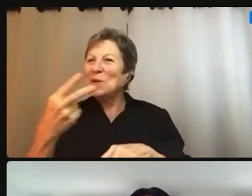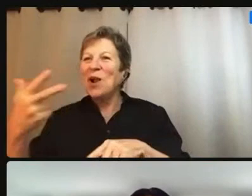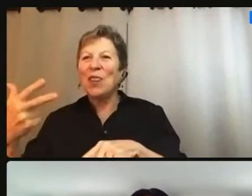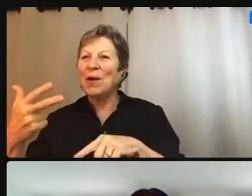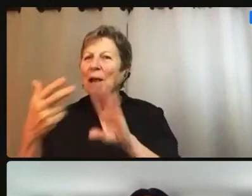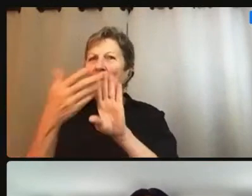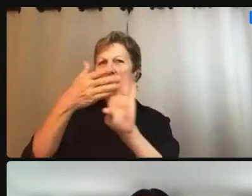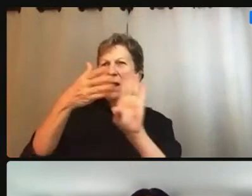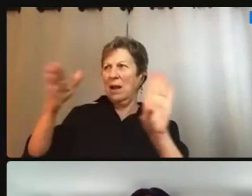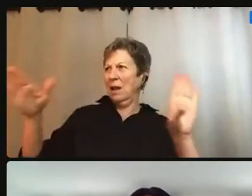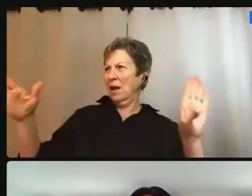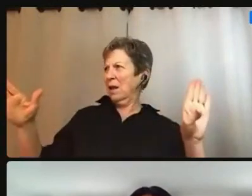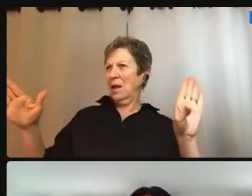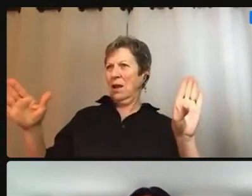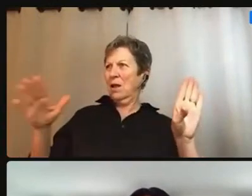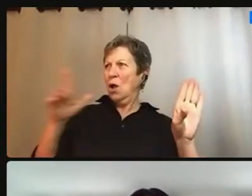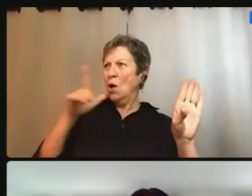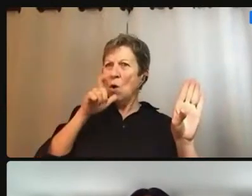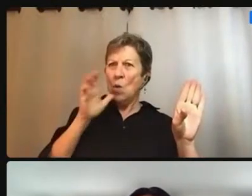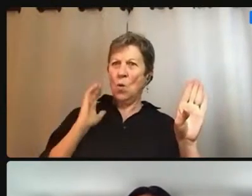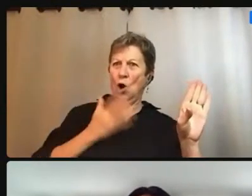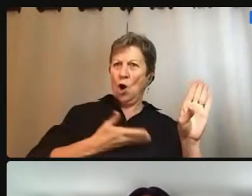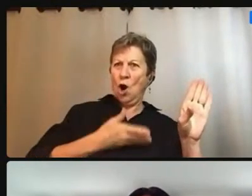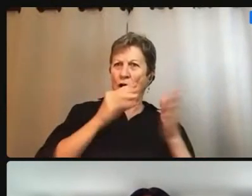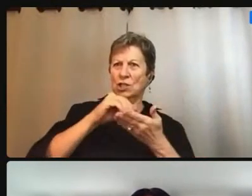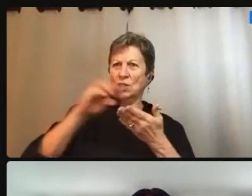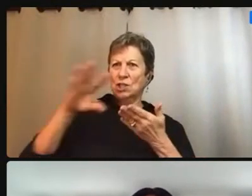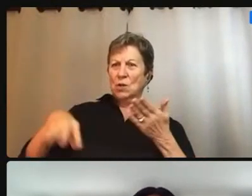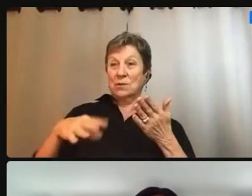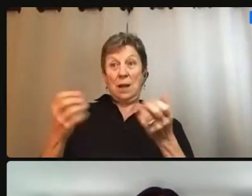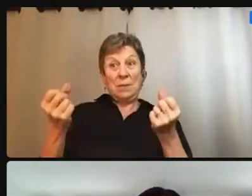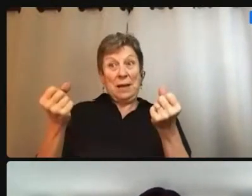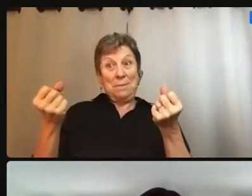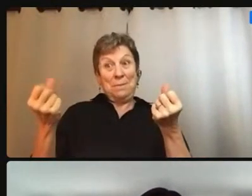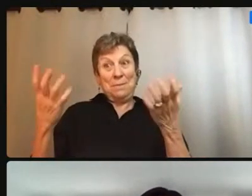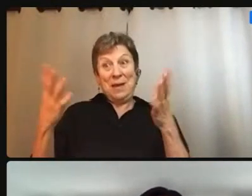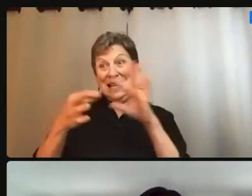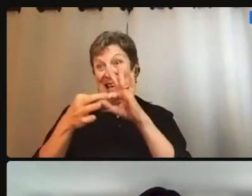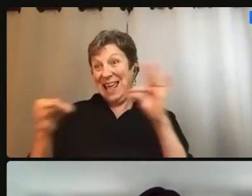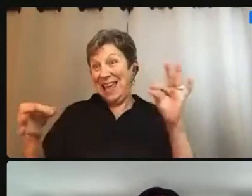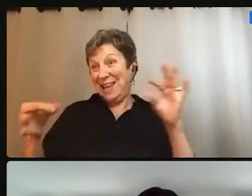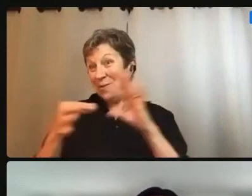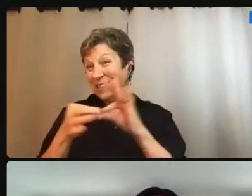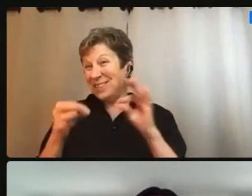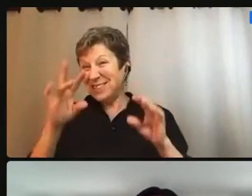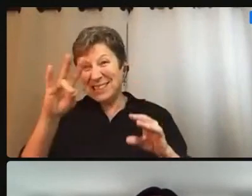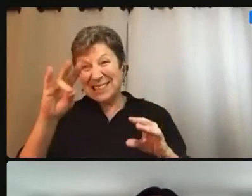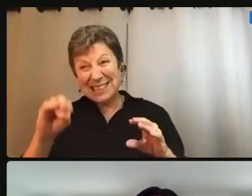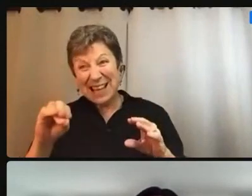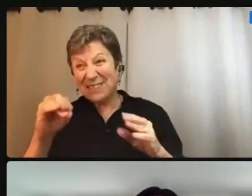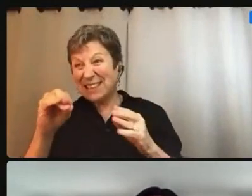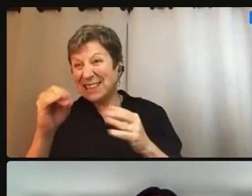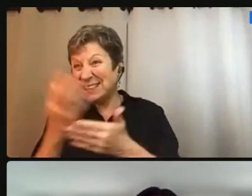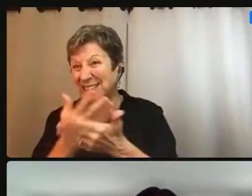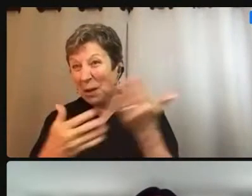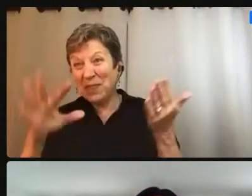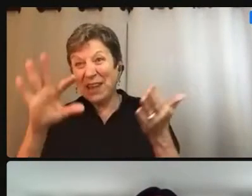JUST ONE OR TWO OR THREE BUT